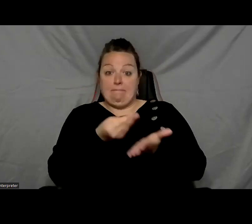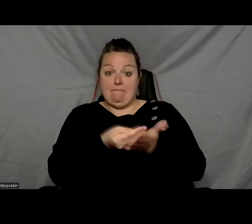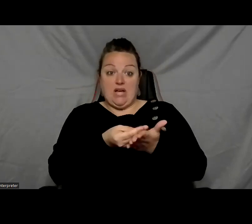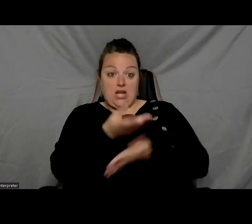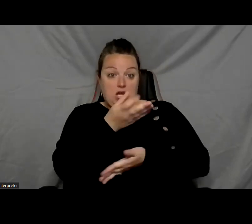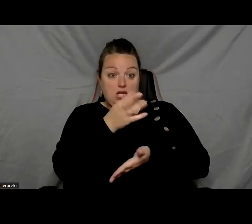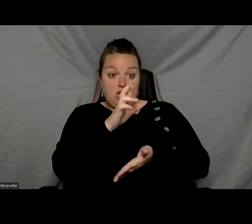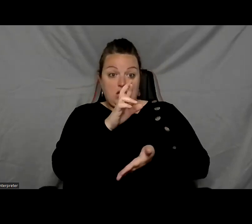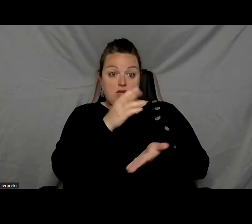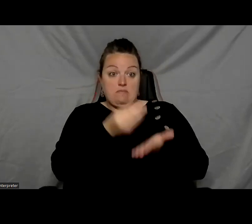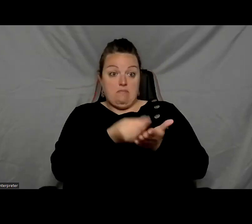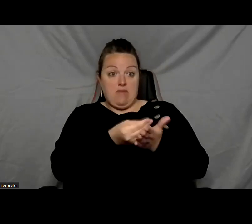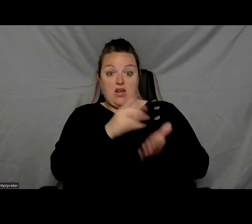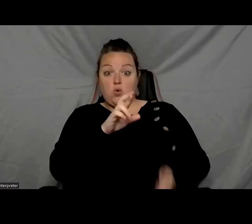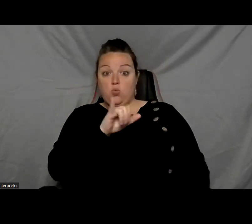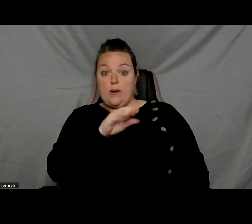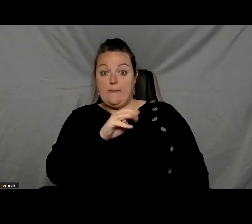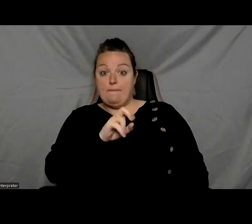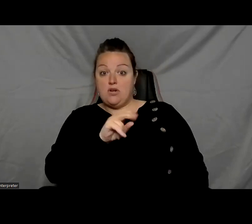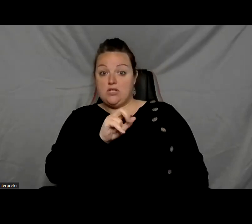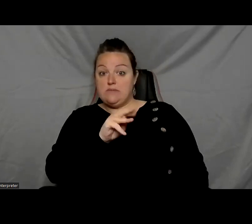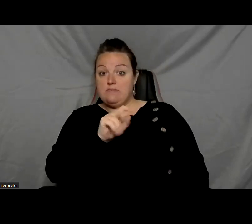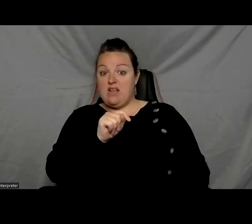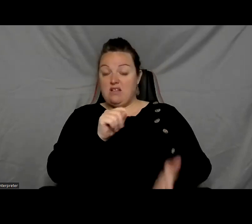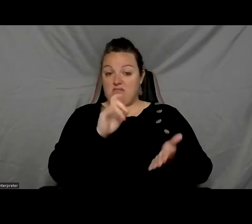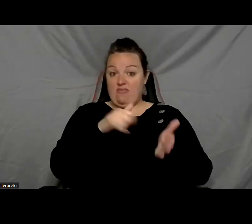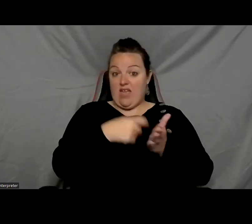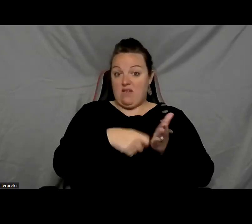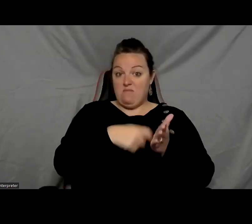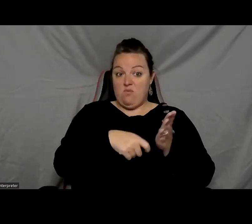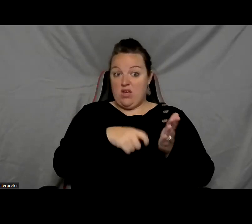going on? Why? I will say that there are also a couple other places that can do some of